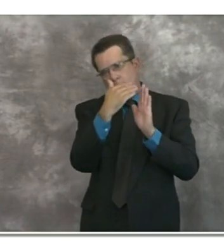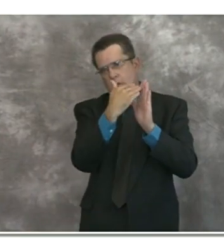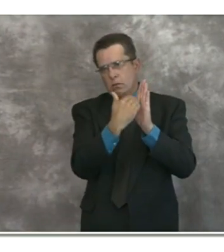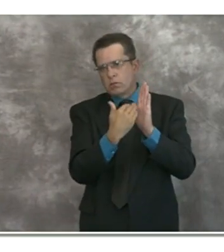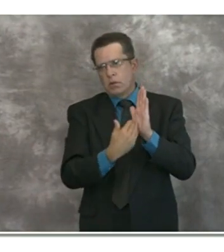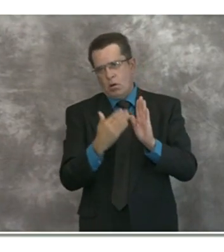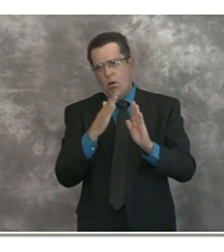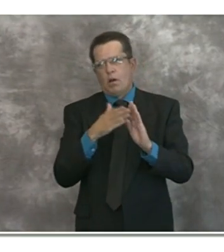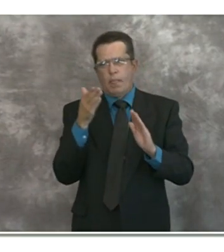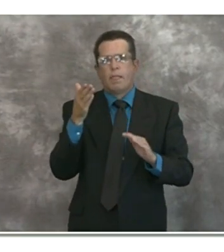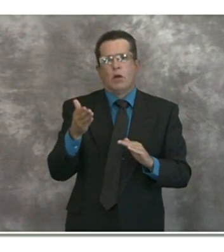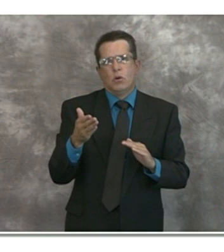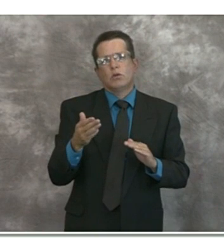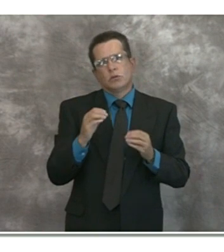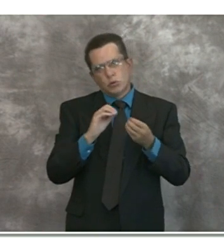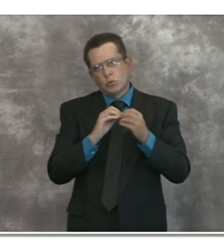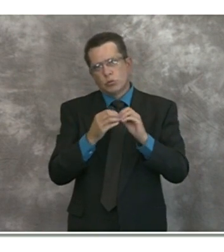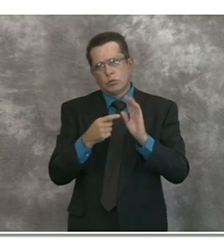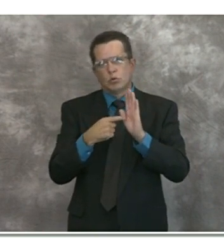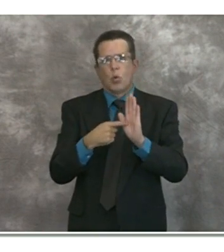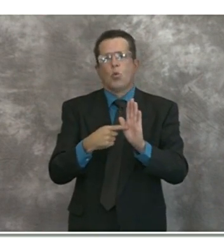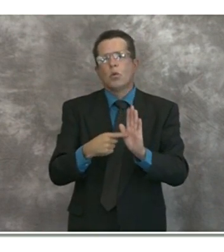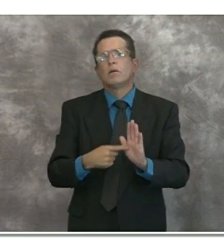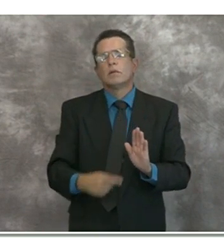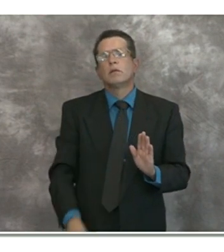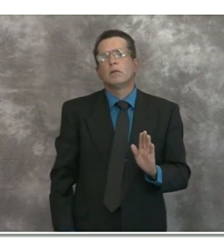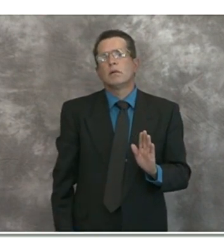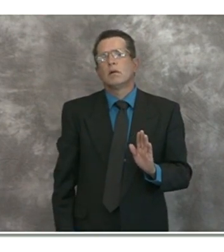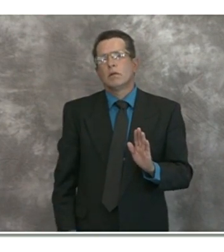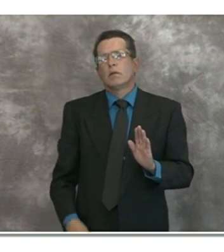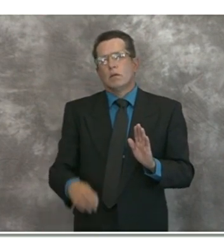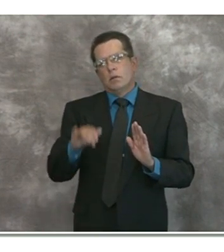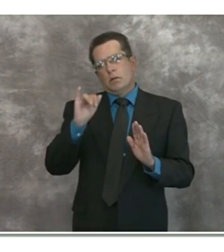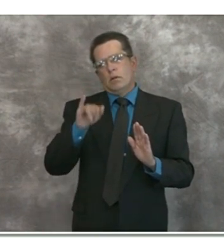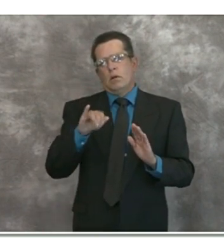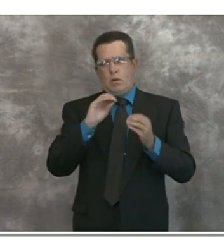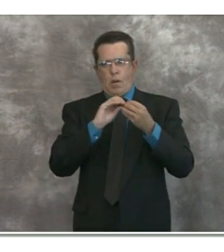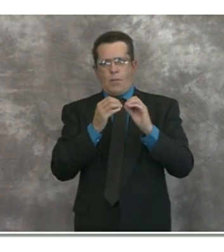JOHN HOPKINS DASHBOARD PROVIDES THE SOURCE FOR THE